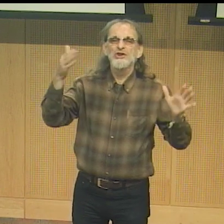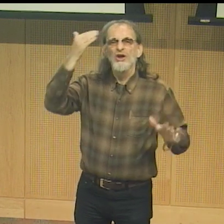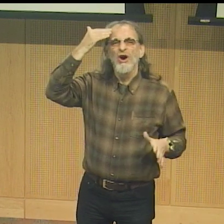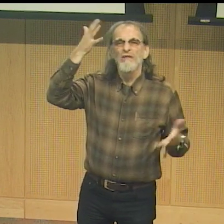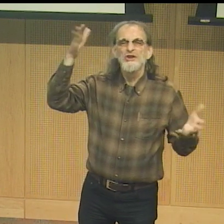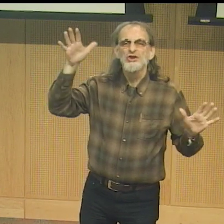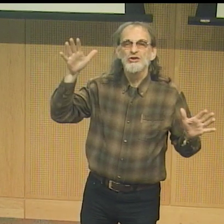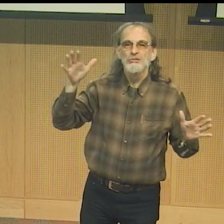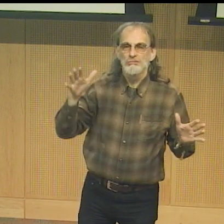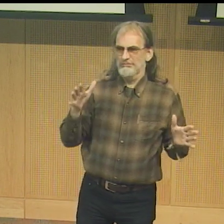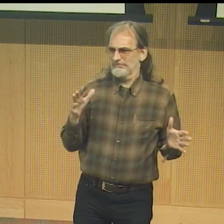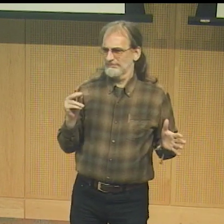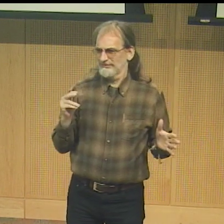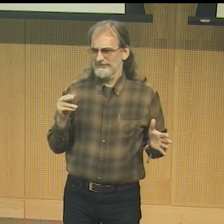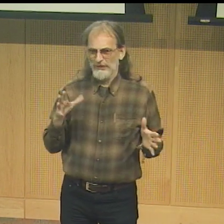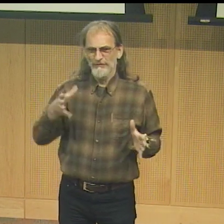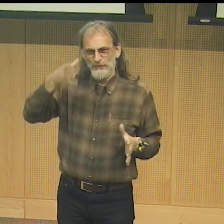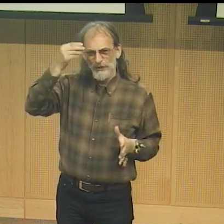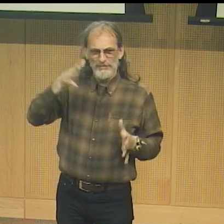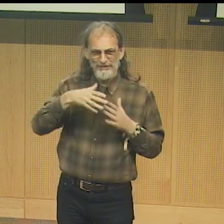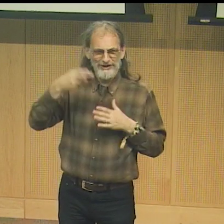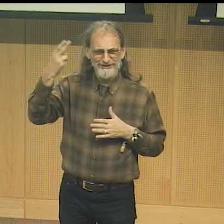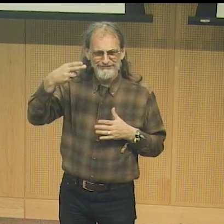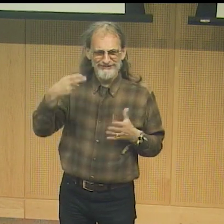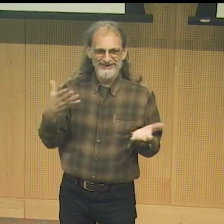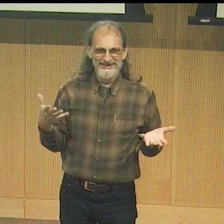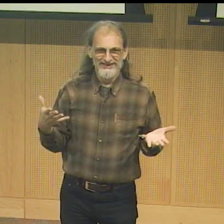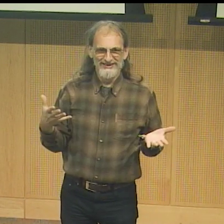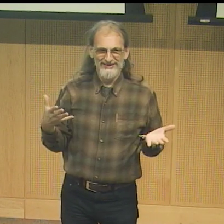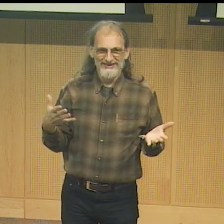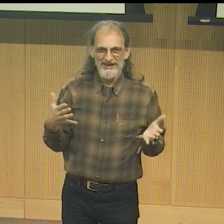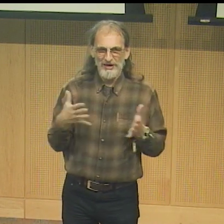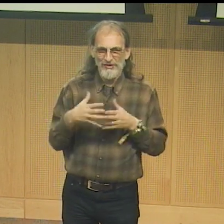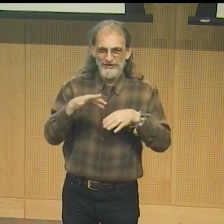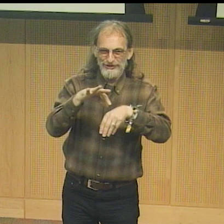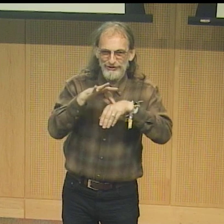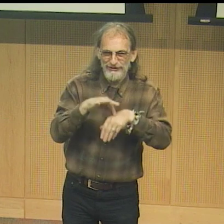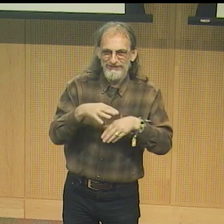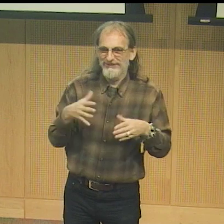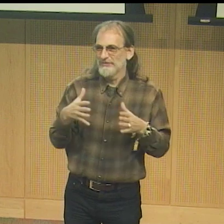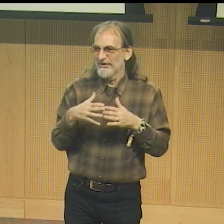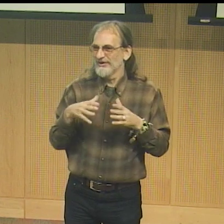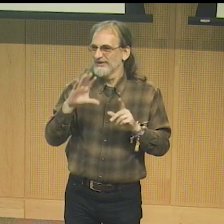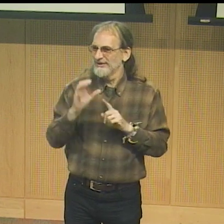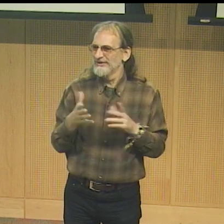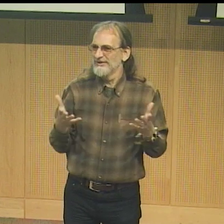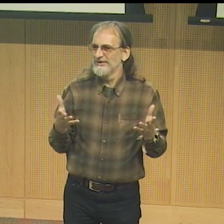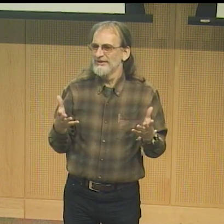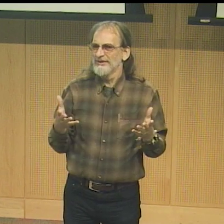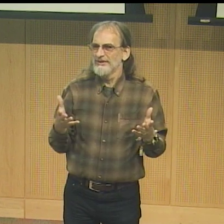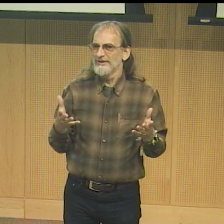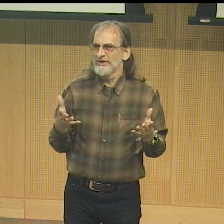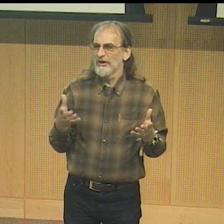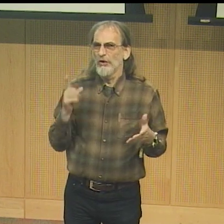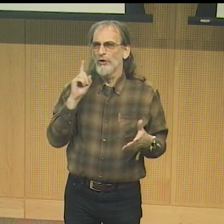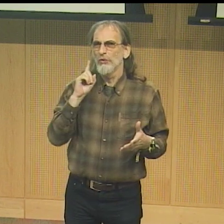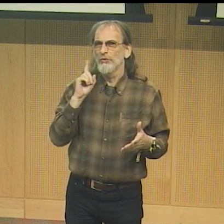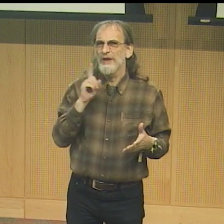history, so I don't need to learn anymore"? That's not the way that goes. We need to learn about geography, culture, backgrounds.